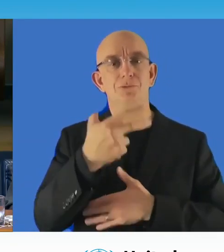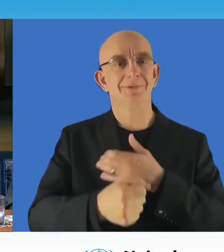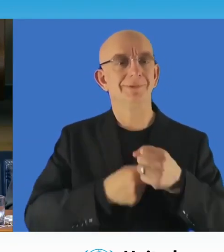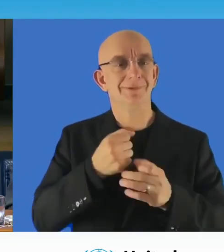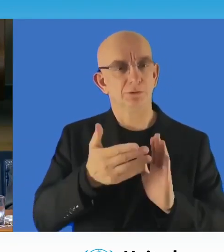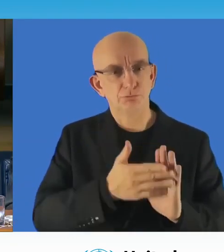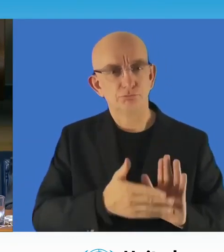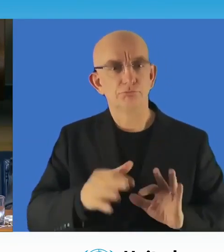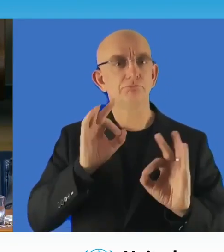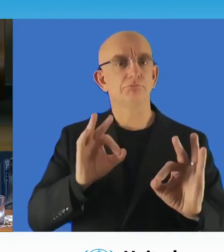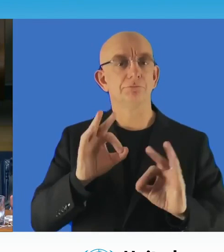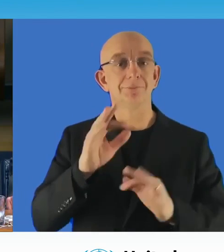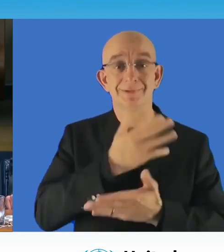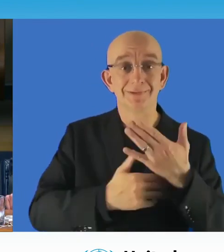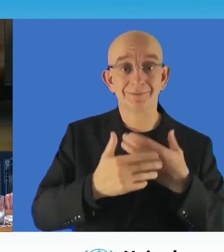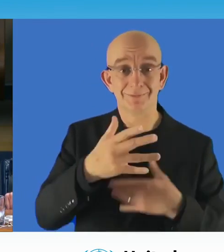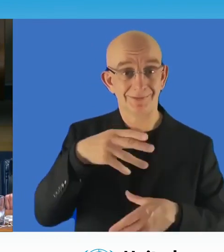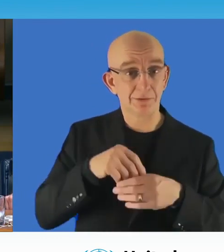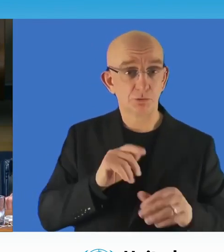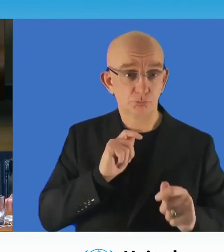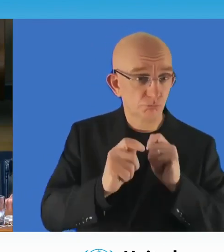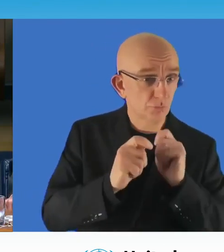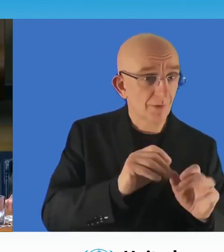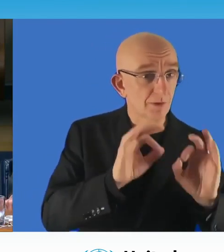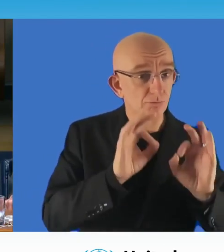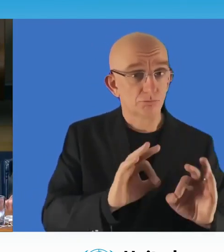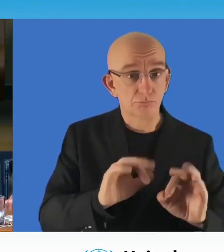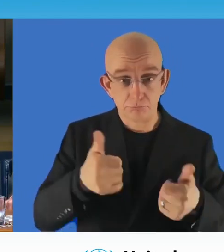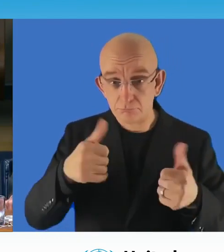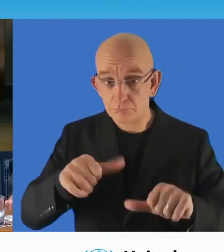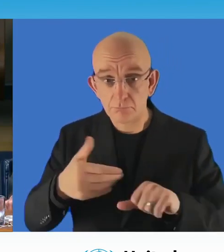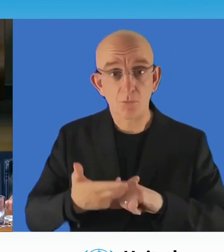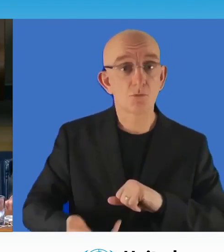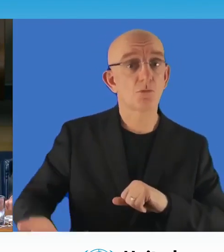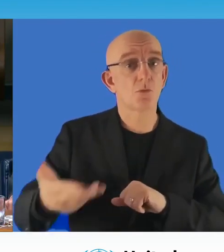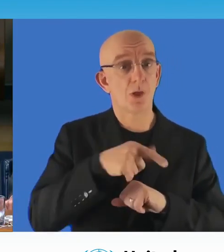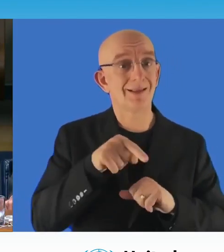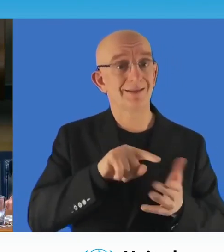the program R so far as reflected in our last report submitted to the Unis team here in New